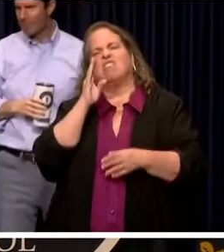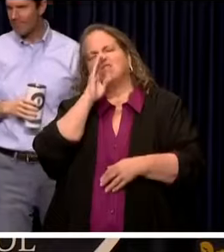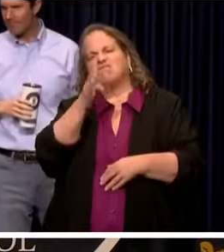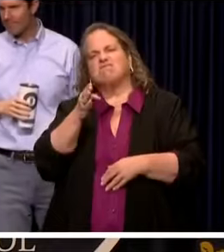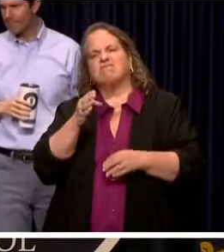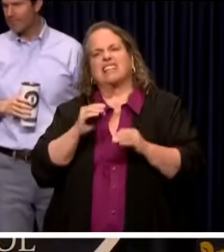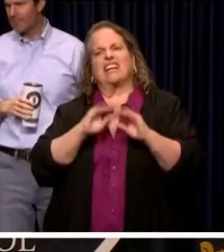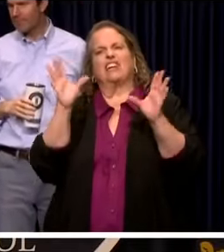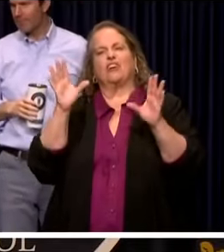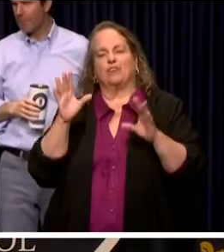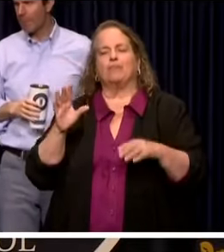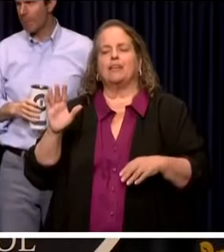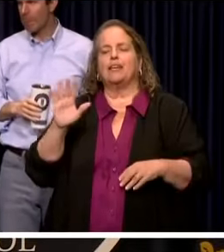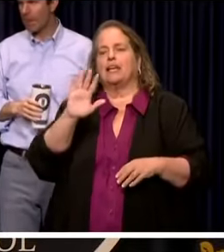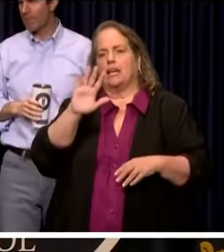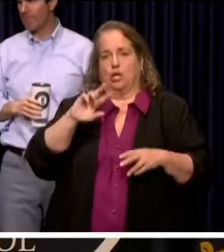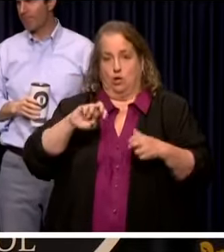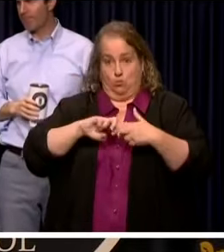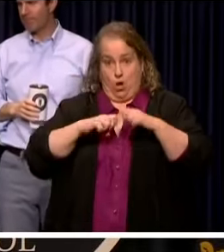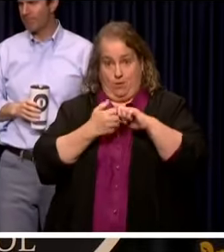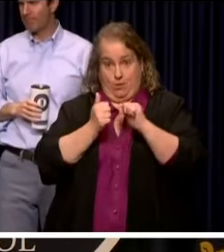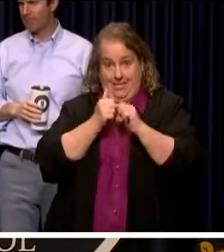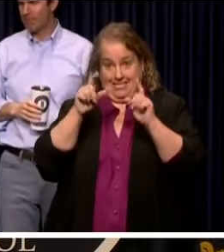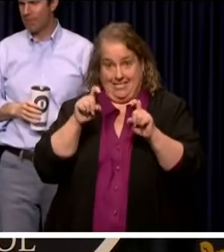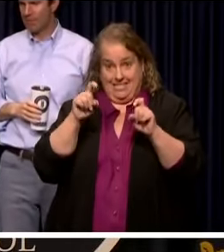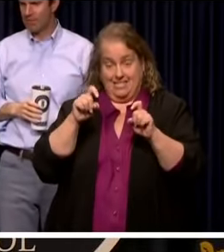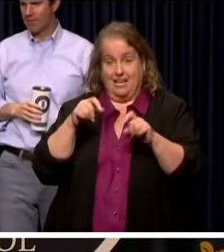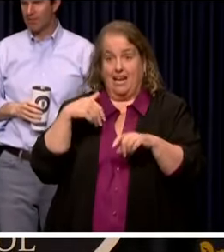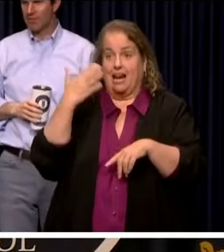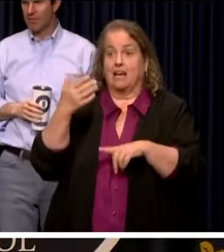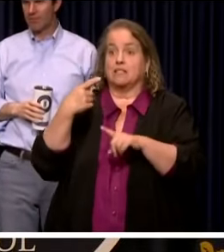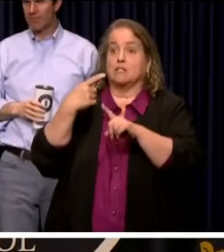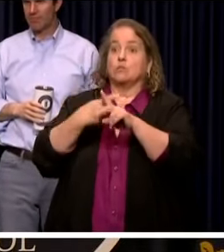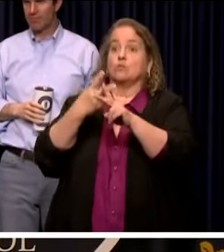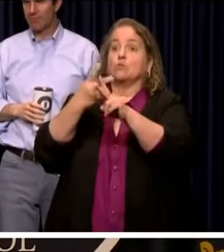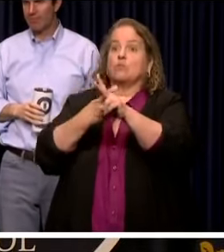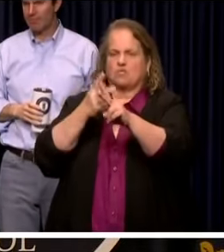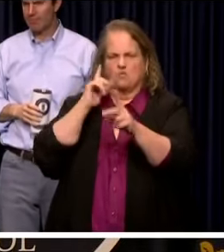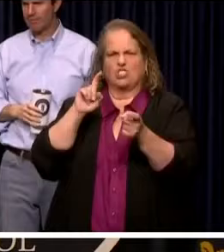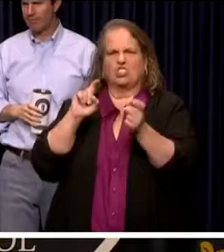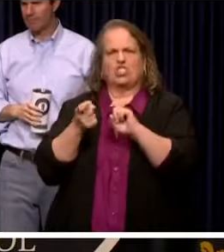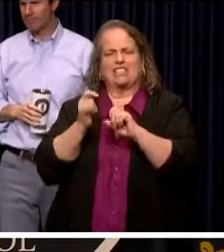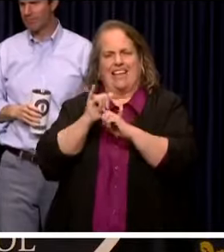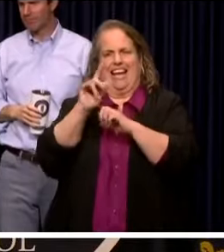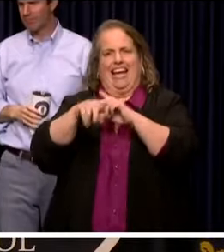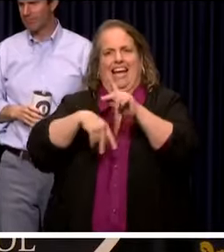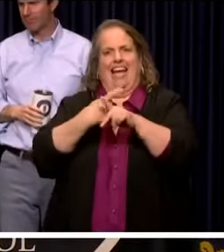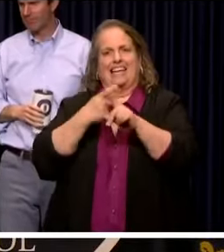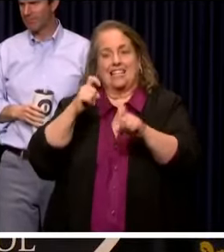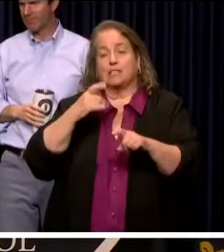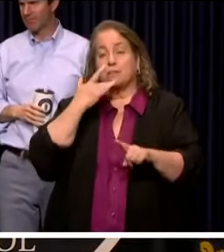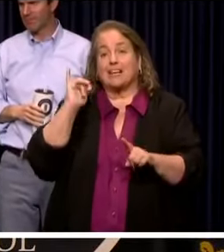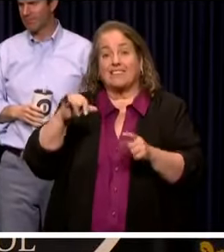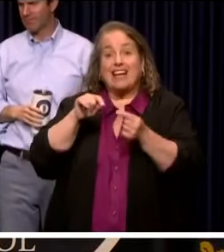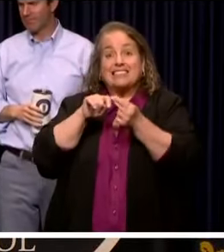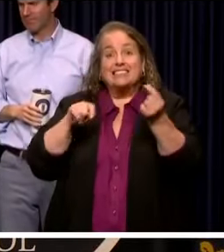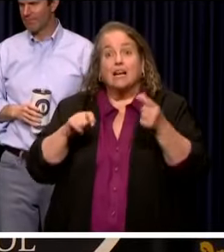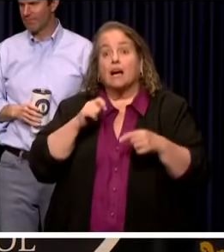TEST EVERYBODY IF WE CAN, WHICH IS 180-DEGREE TURN, AND THAT'S JUST THE NATURE OF THE OF OF AN EVOLVING SITUATION.